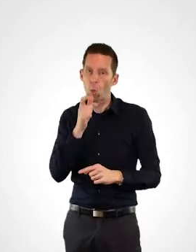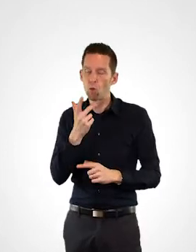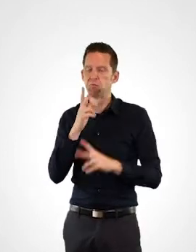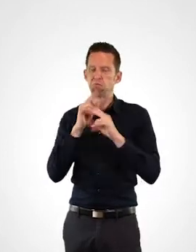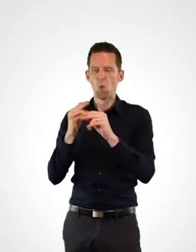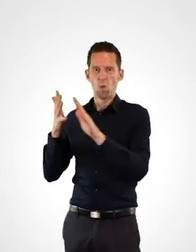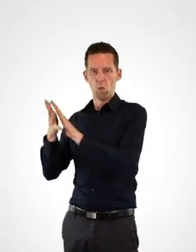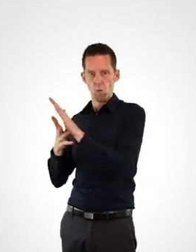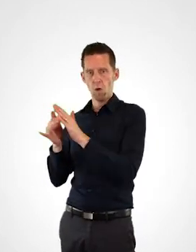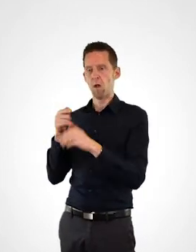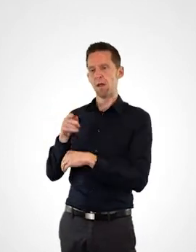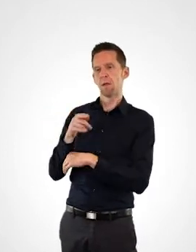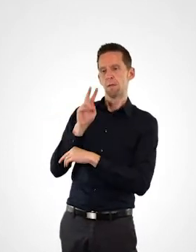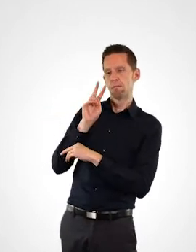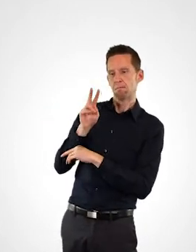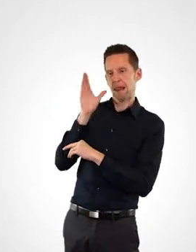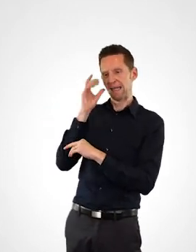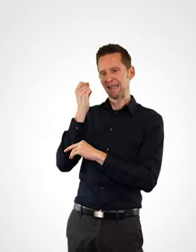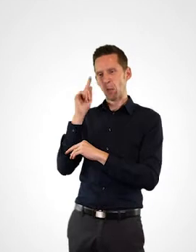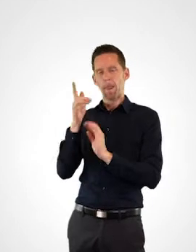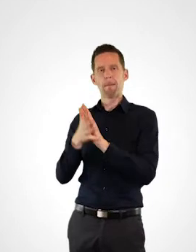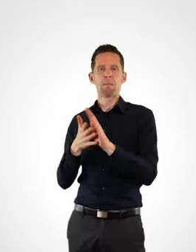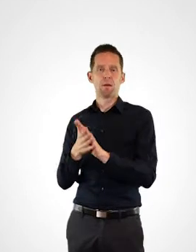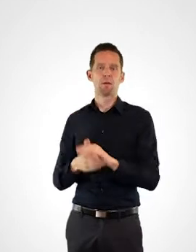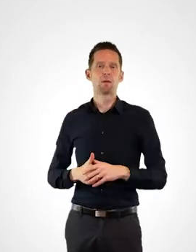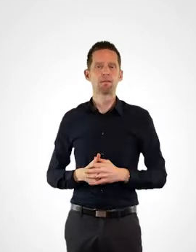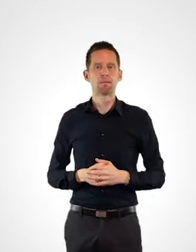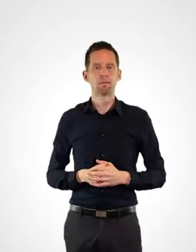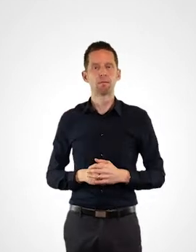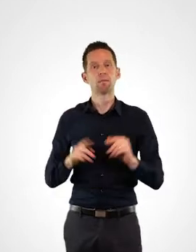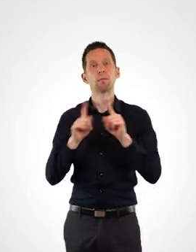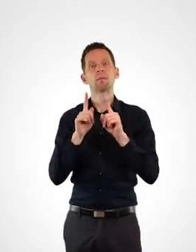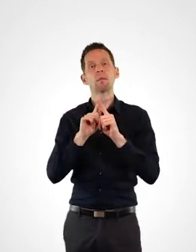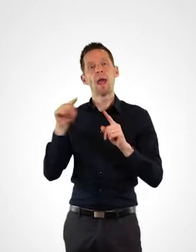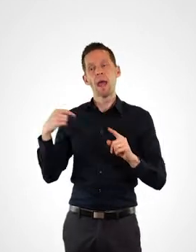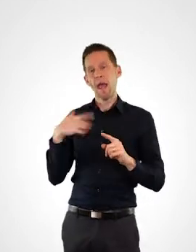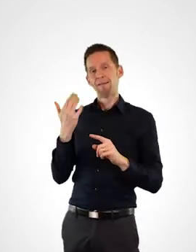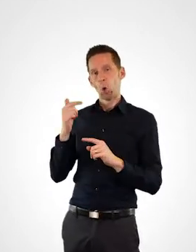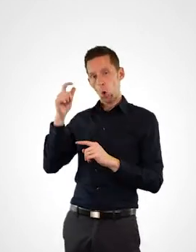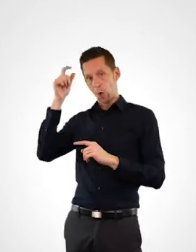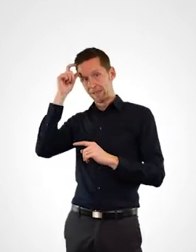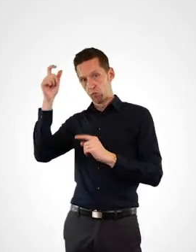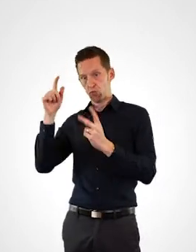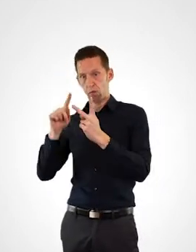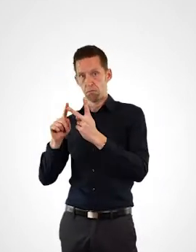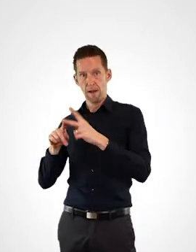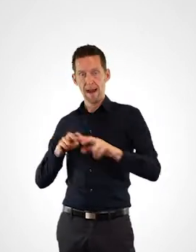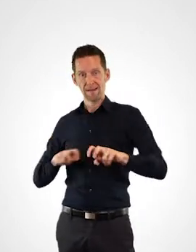to have the children listen to the words, to have the children listen to the definitions. And then we also have conceptual activities,